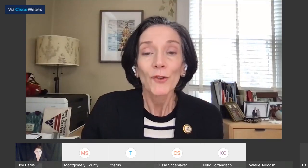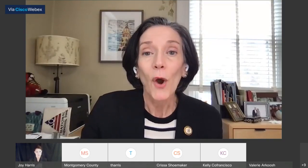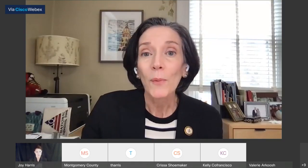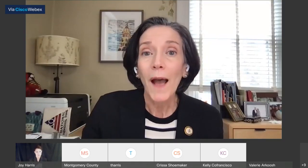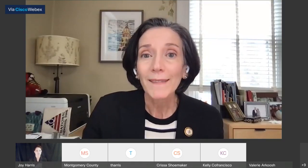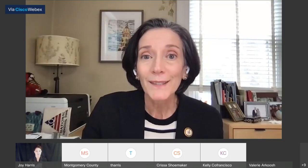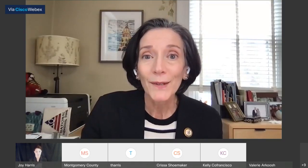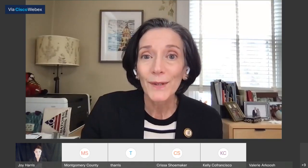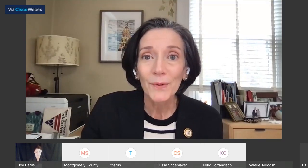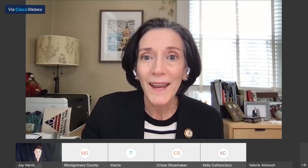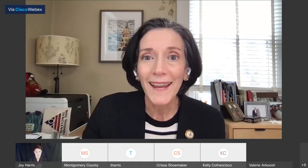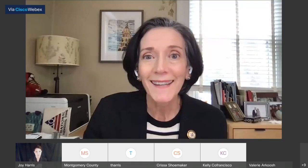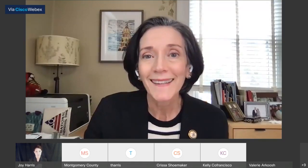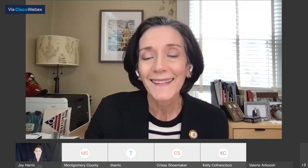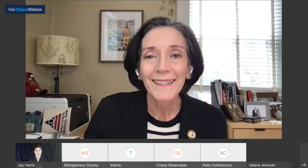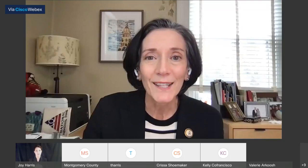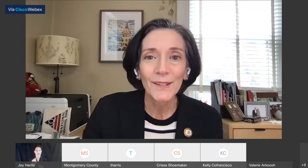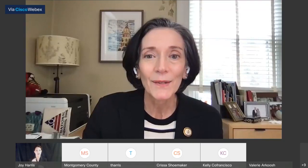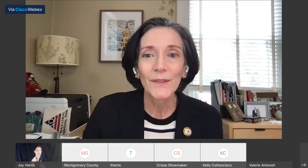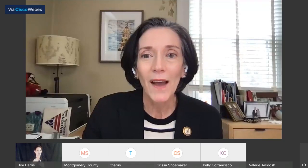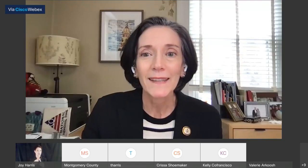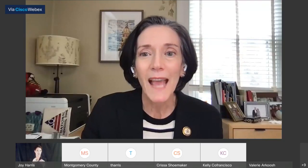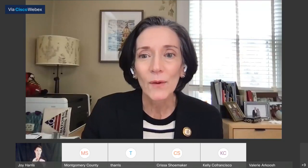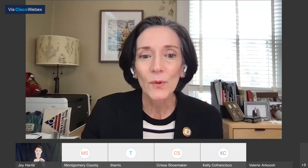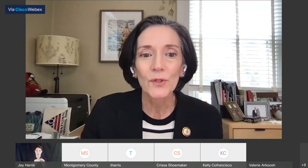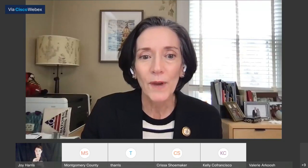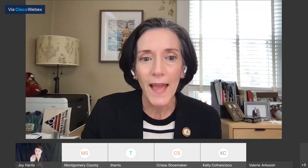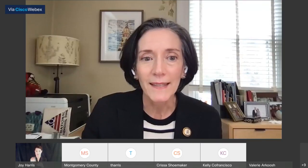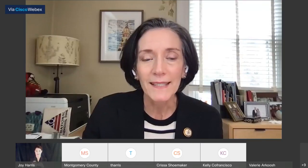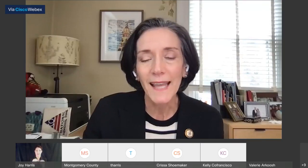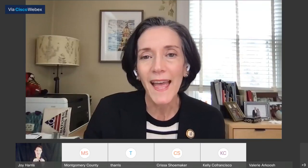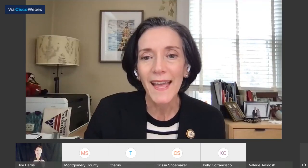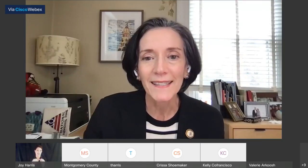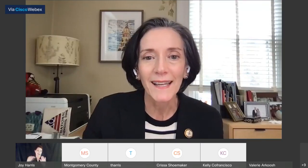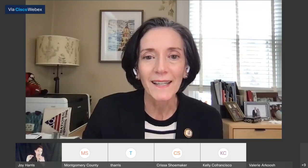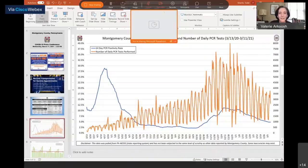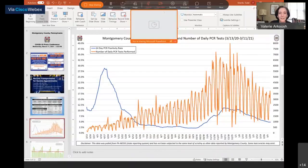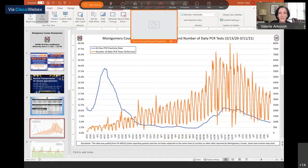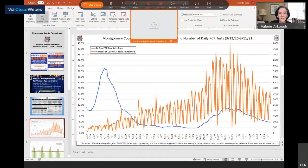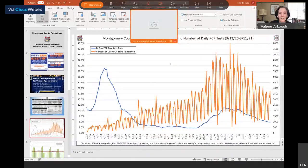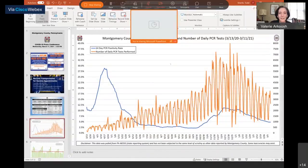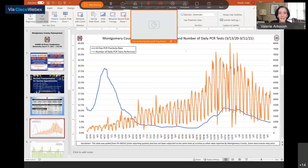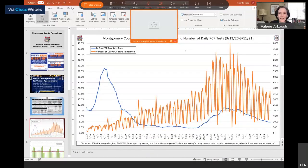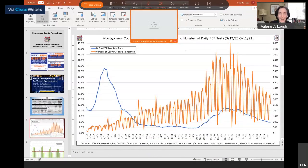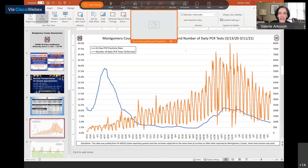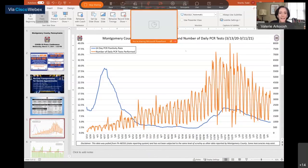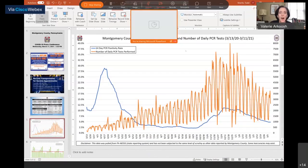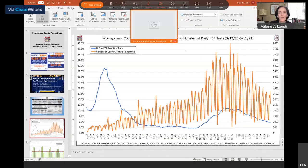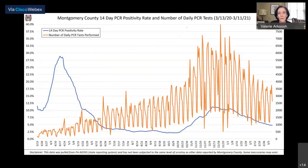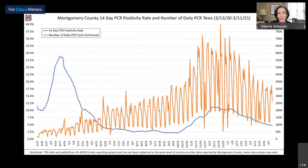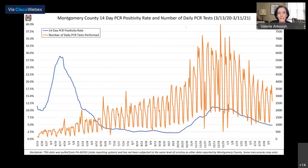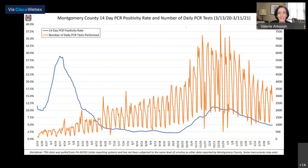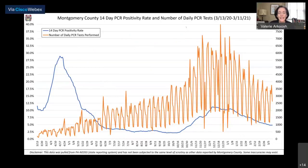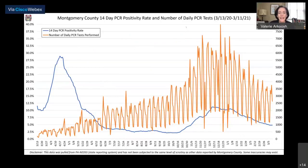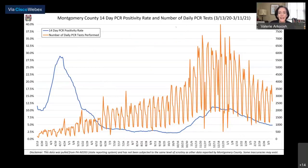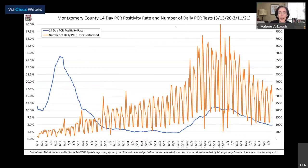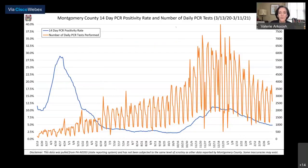So our positivity rate continues on a downward trend and great news today. Our 14-day average